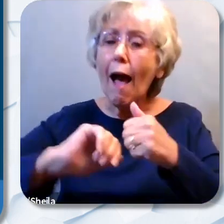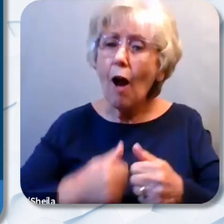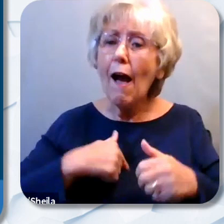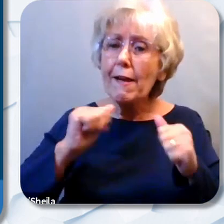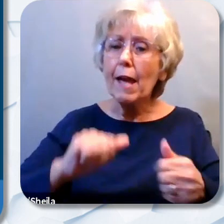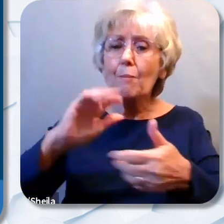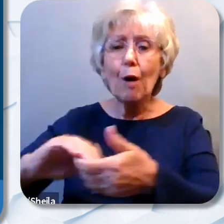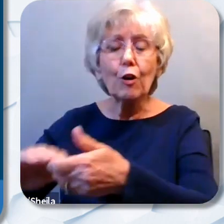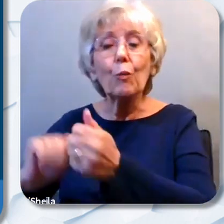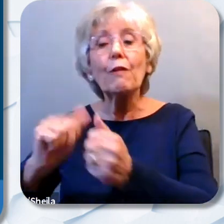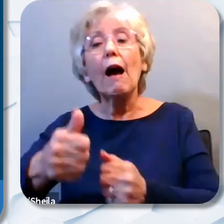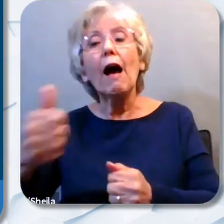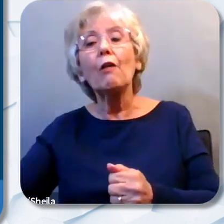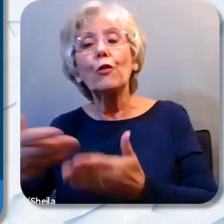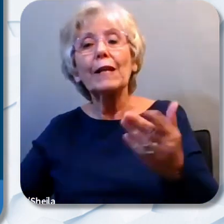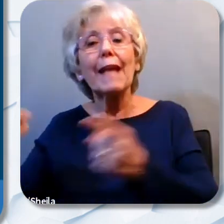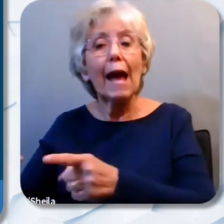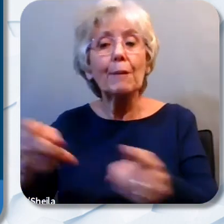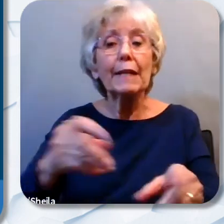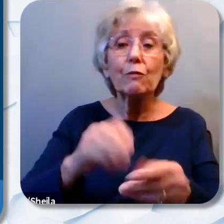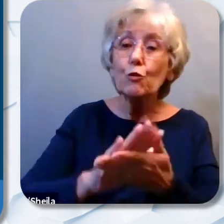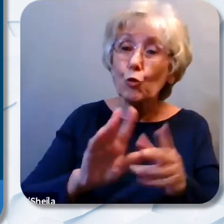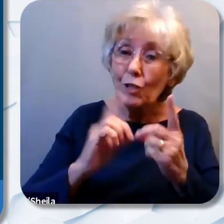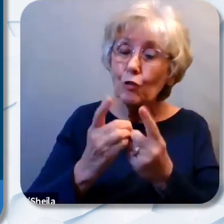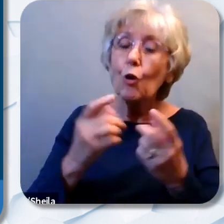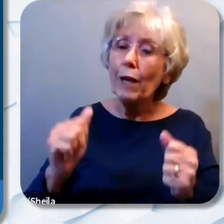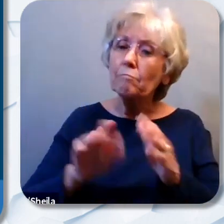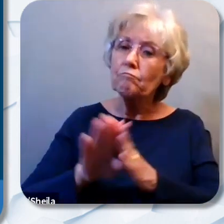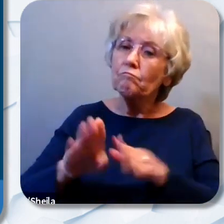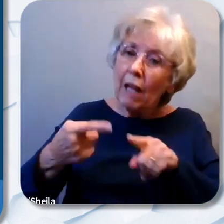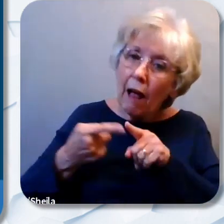other things that are happening in the district, so we can create alignment. Going actually i'm